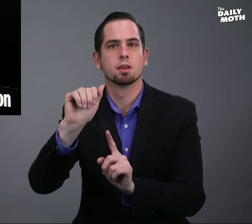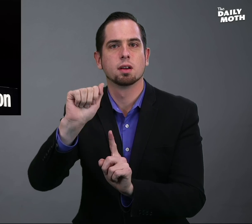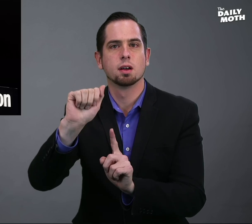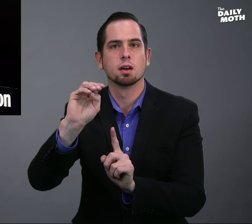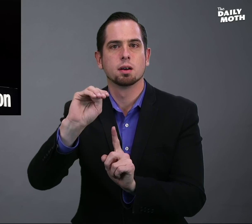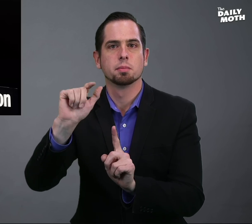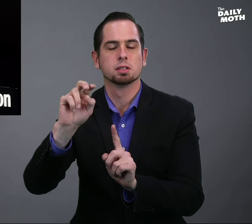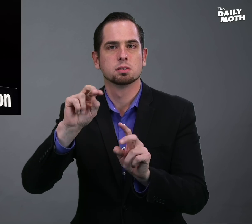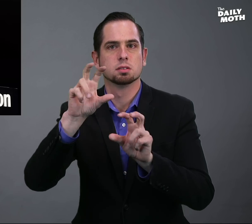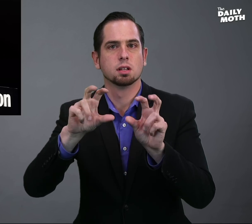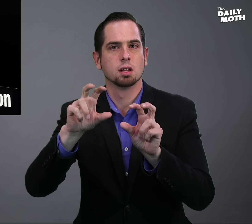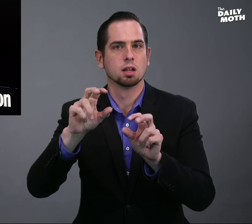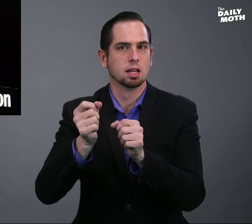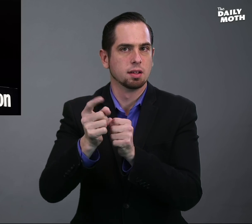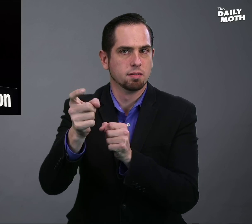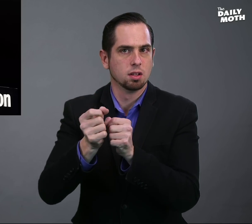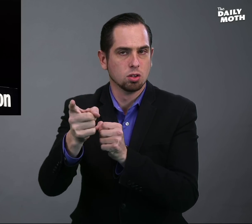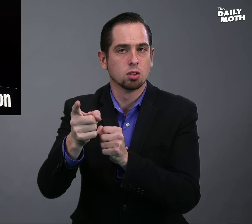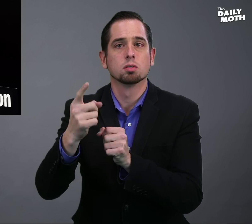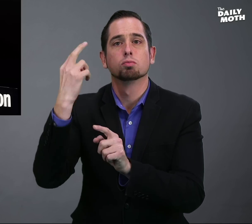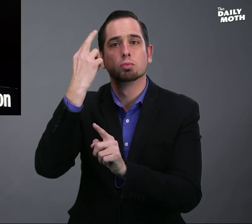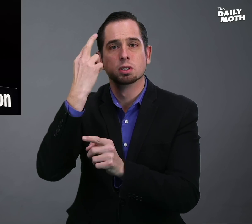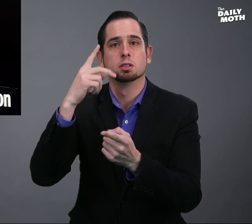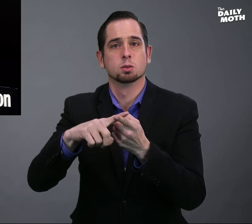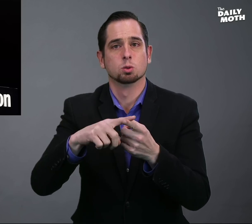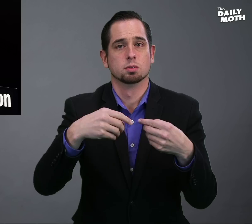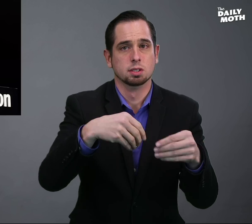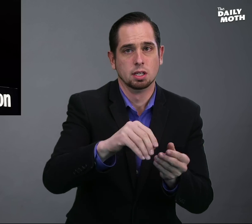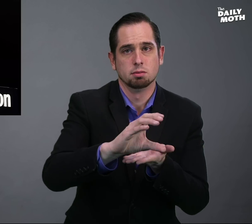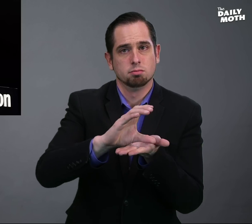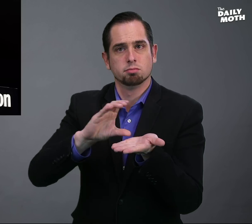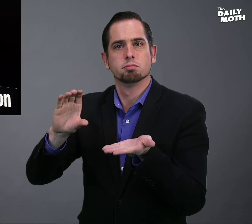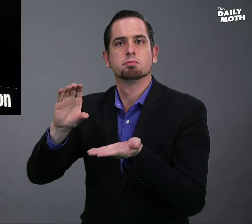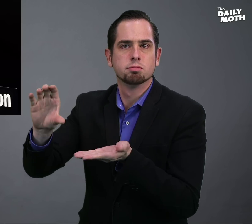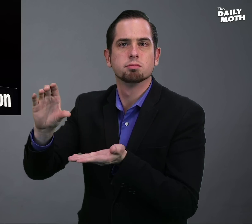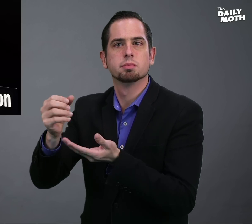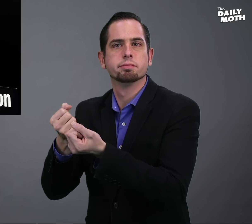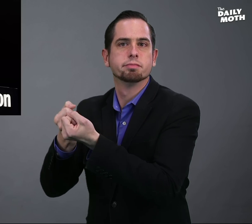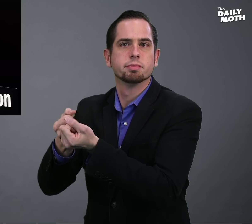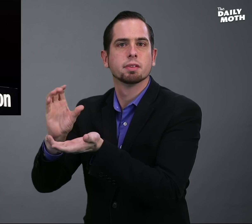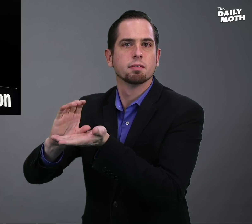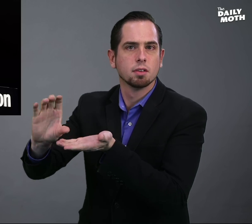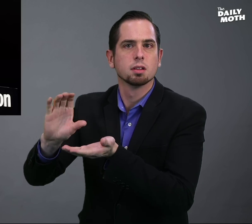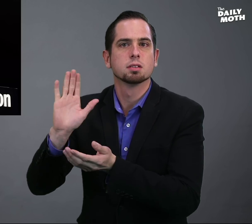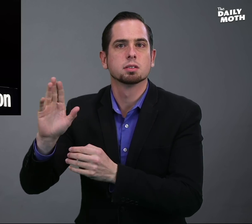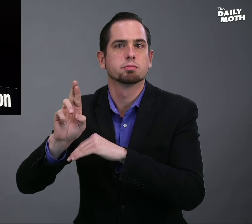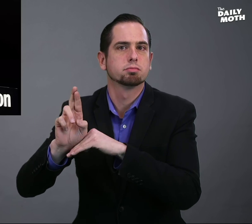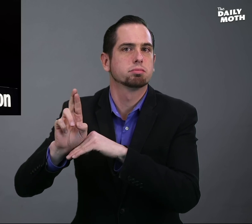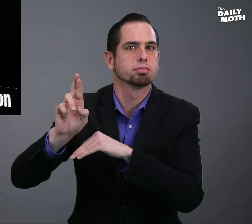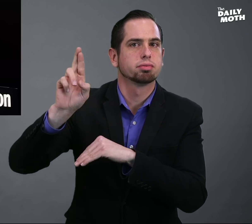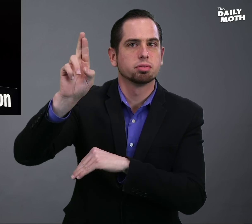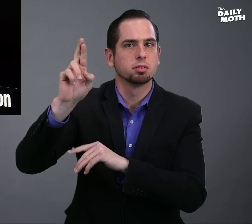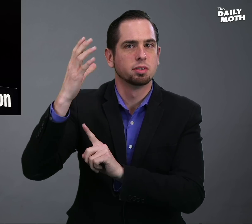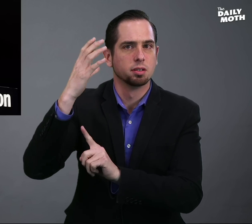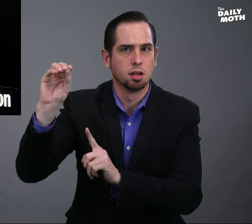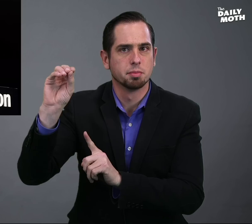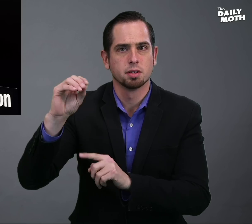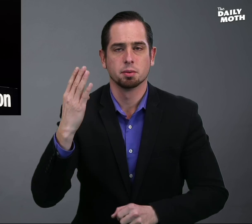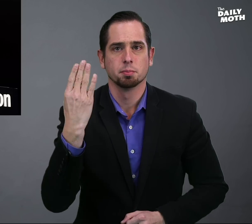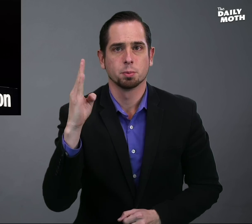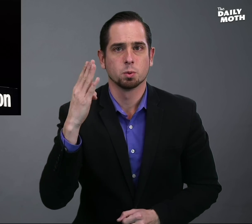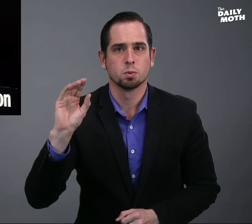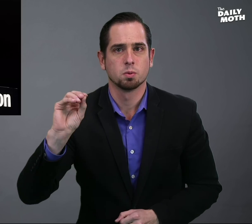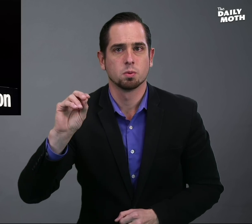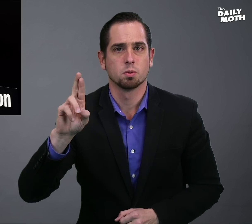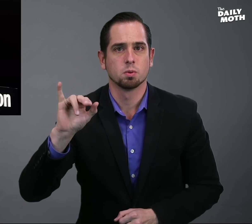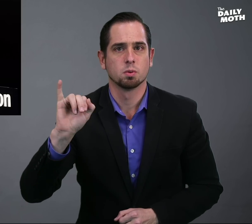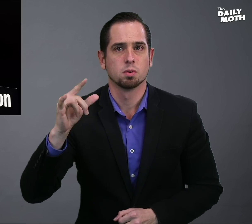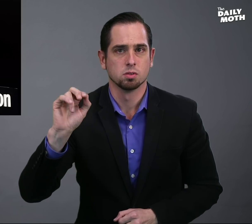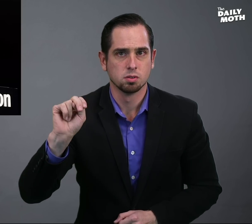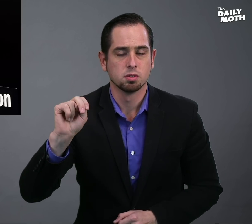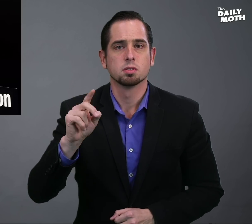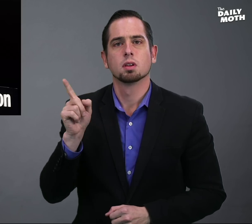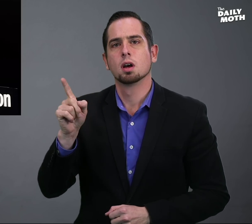Amazon stock a year to fund his spaceflight company Blue Origin.